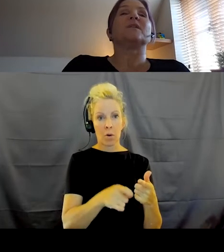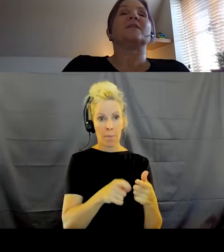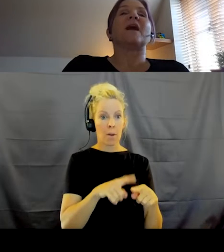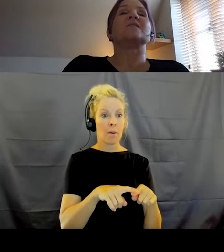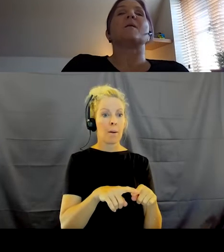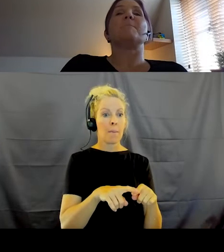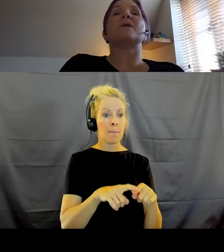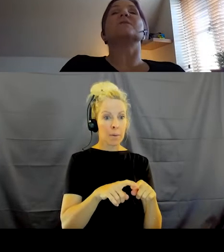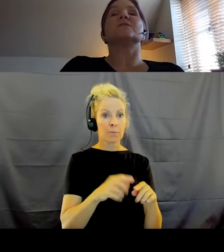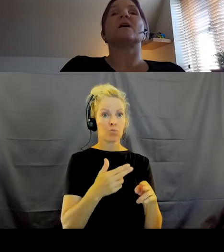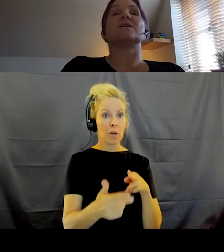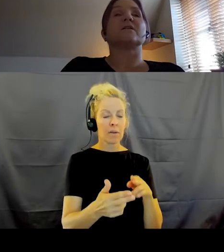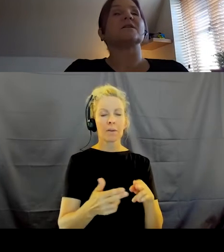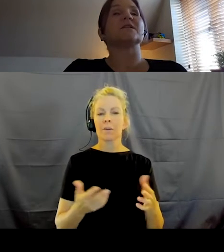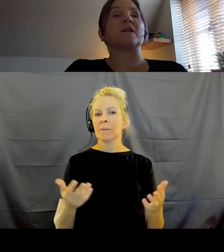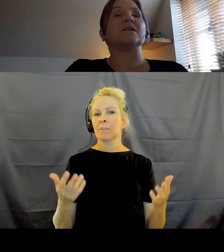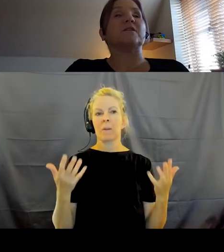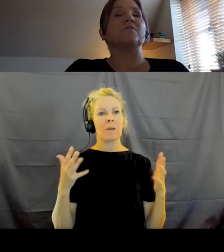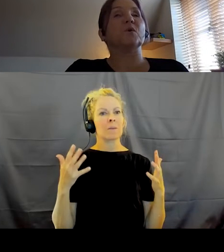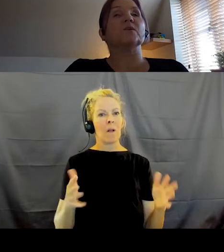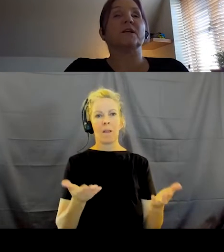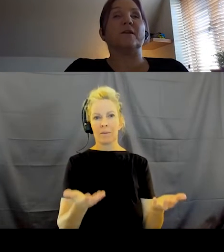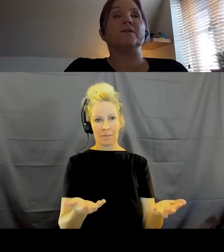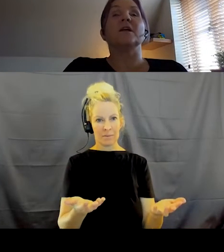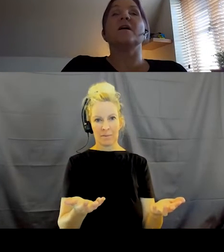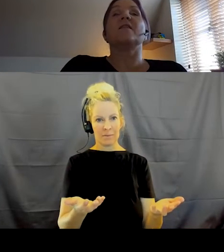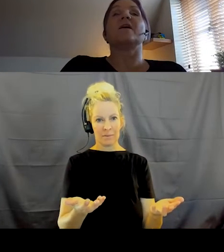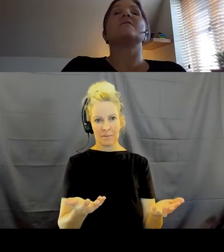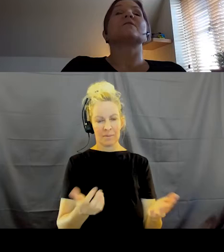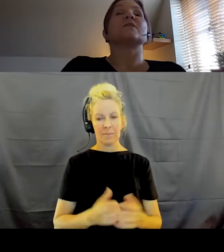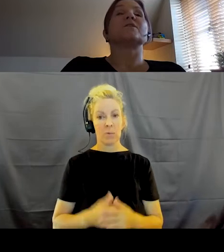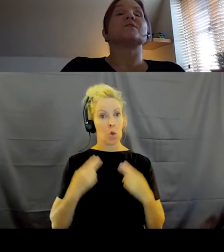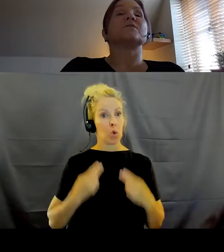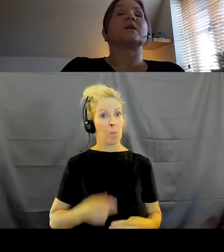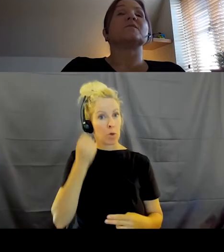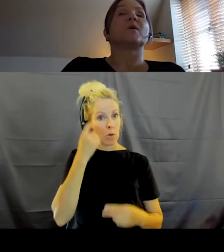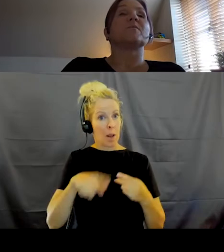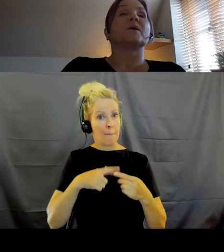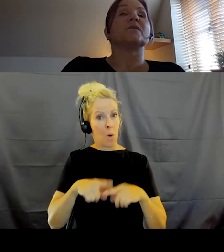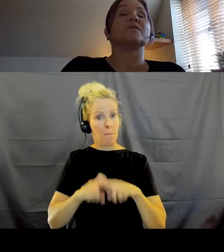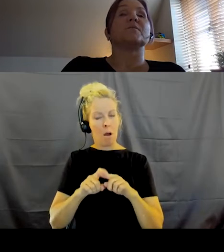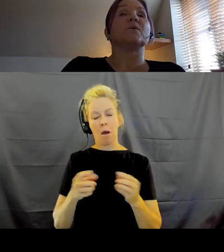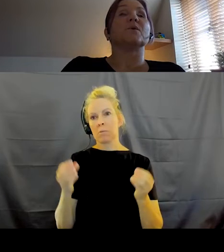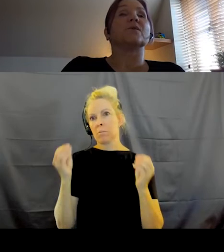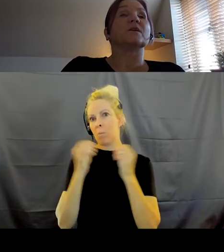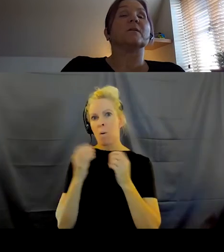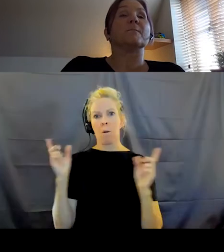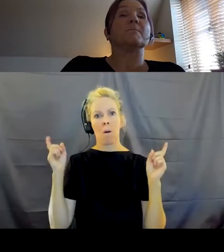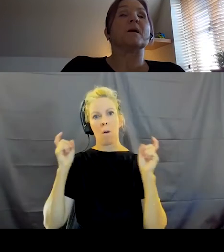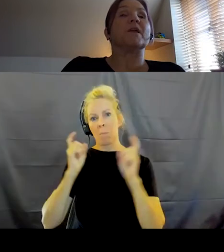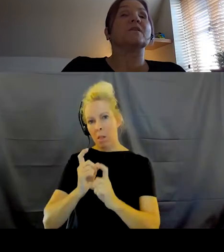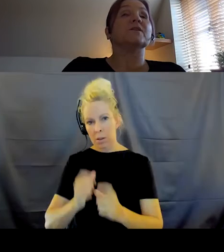but that's as far as it goes. They have no notion of when it is appropriate to pause at the end of a